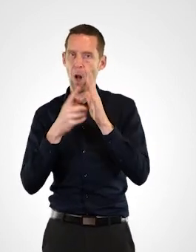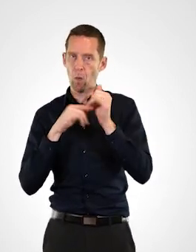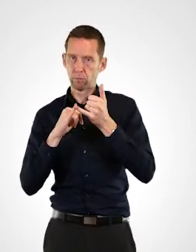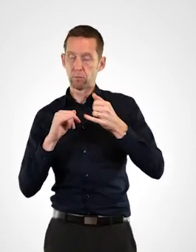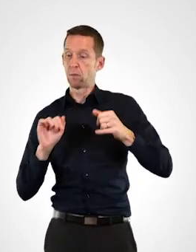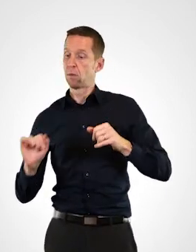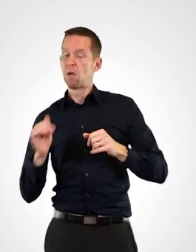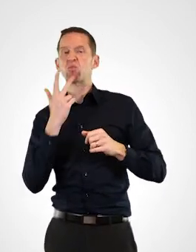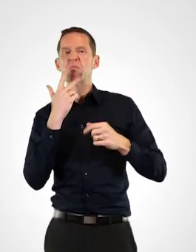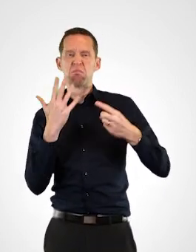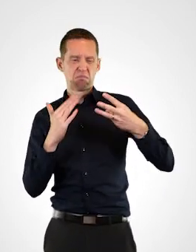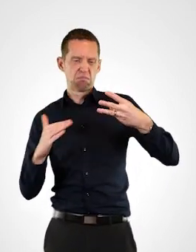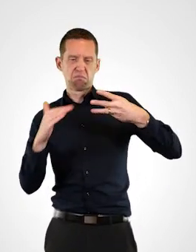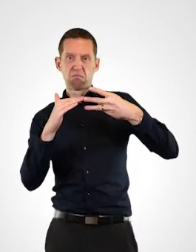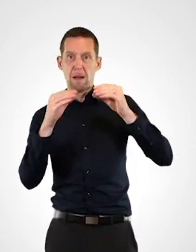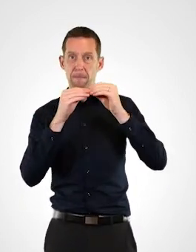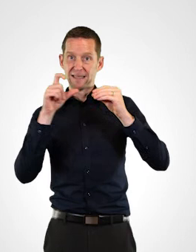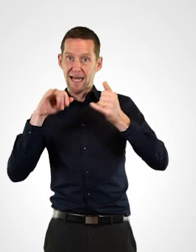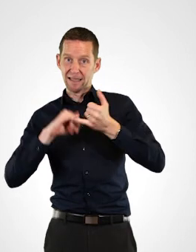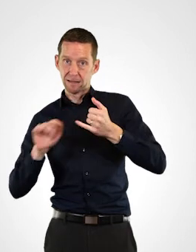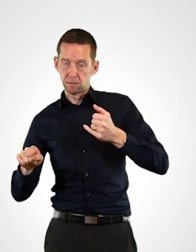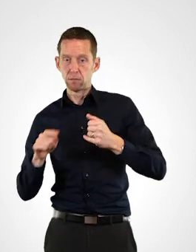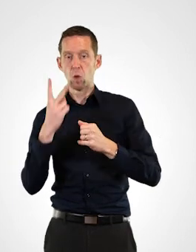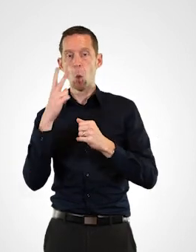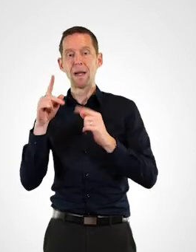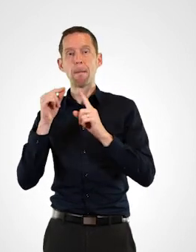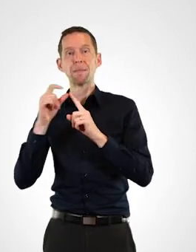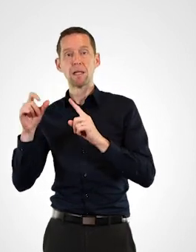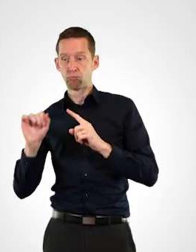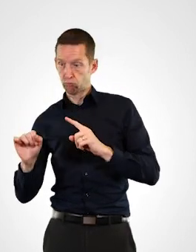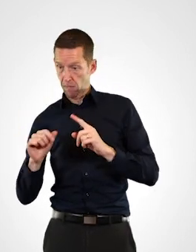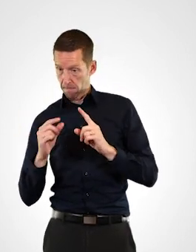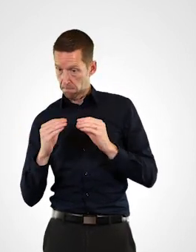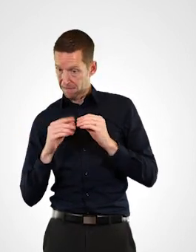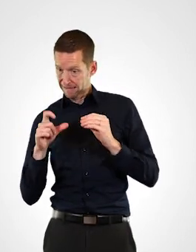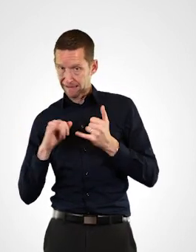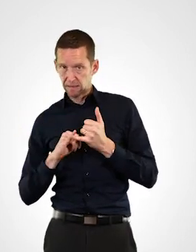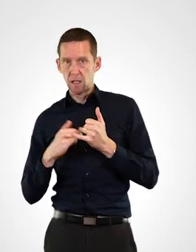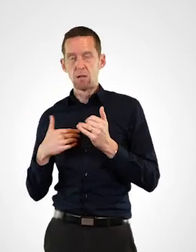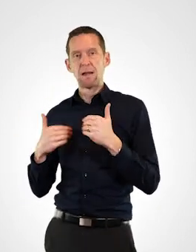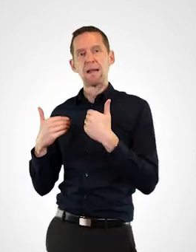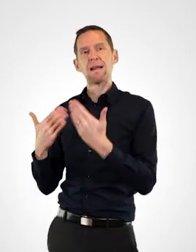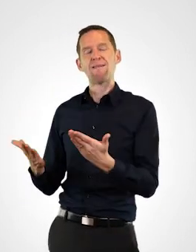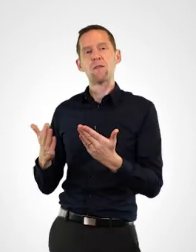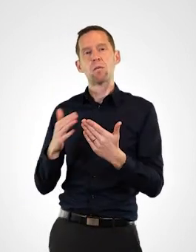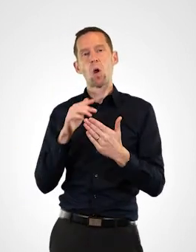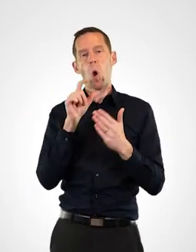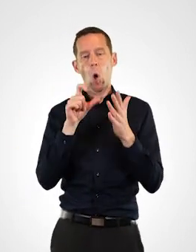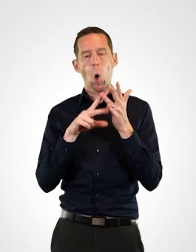If they're at the BCS level, 20% of what they say is BCS, then we want them to start with labial consonants,